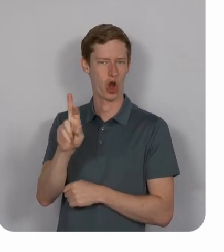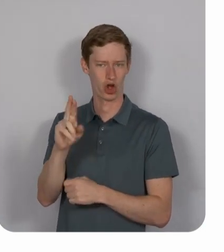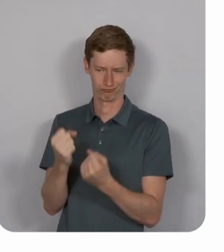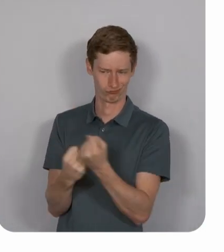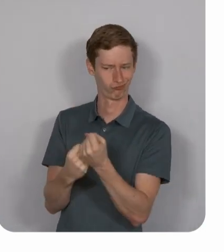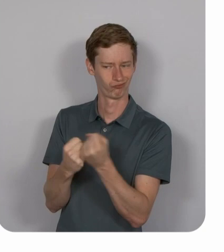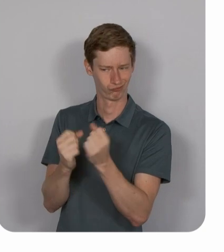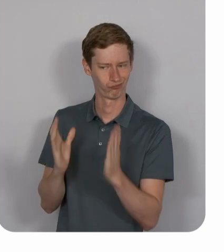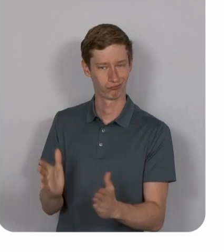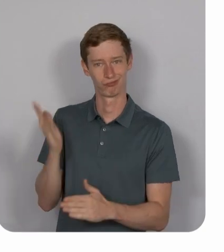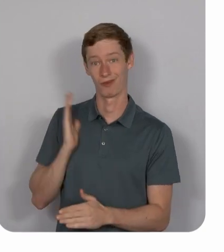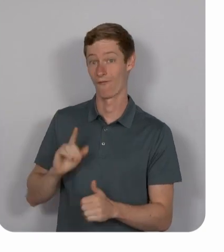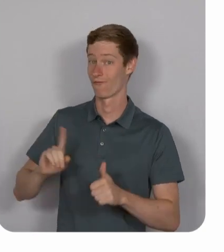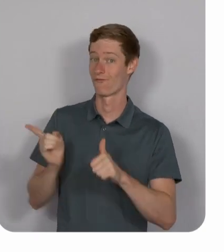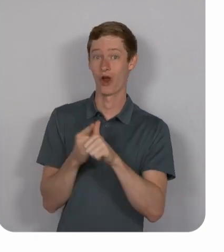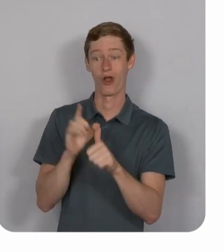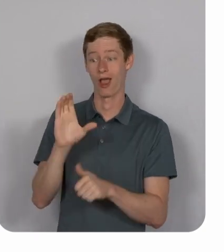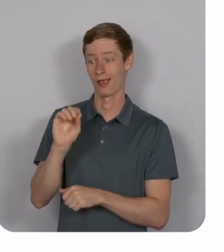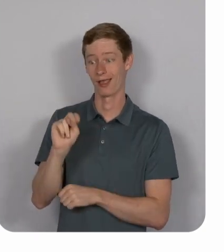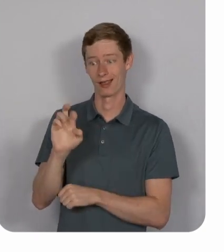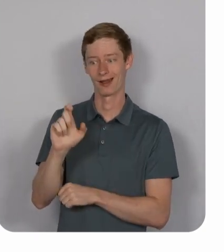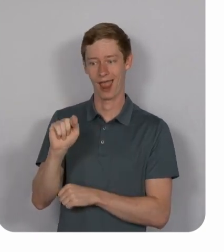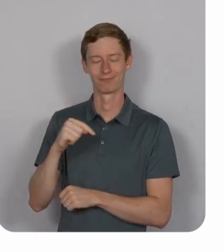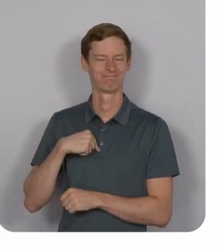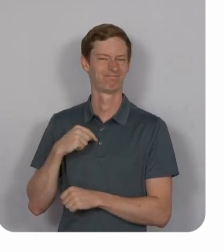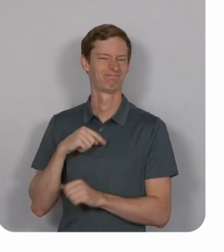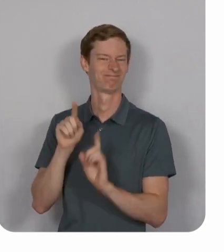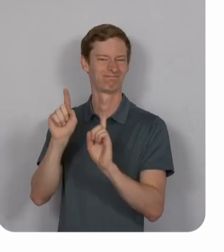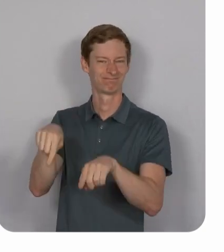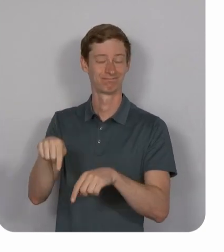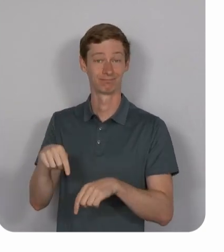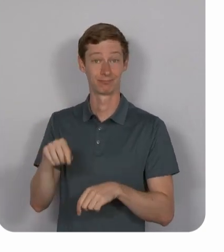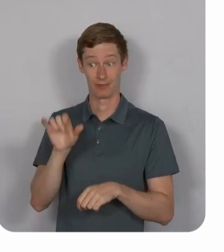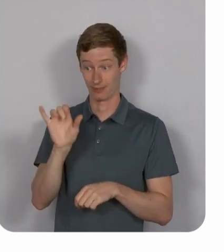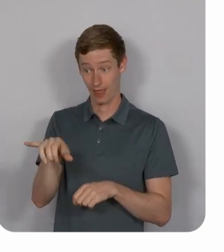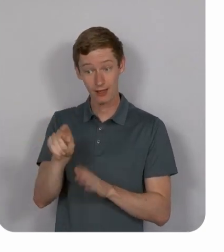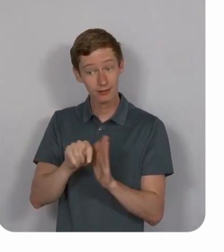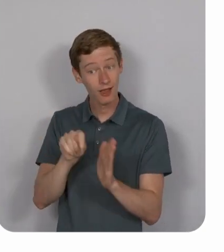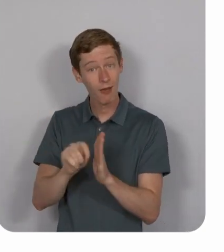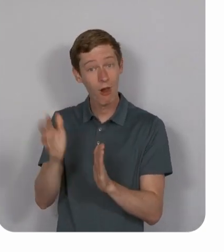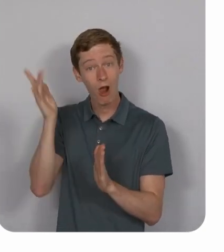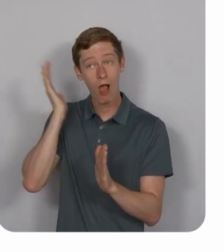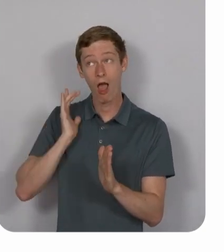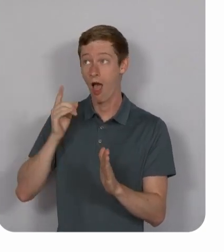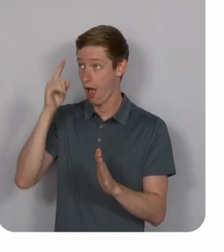At that first Connect, I never imagined that I’d be the one up on stage presenting the details of the latest headset.